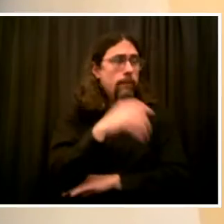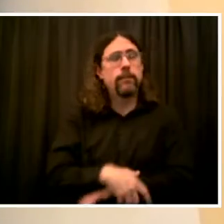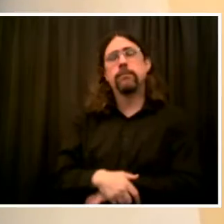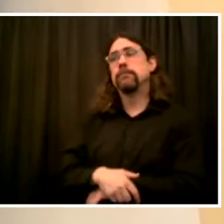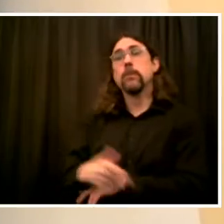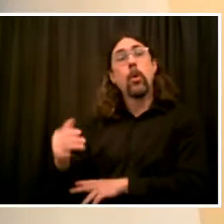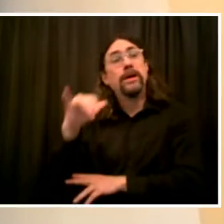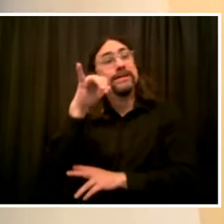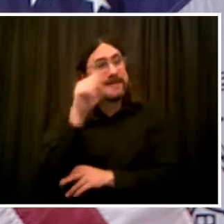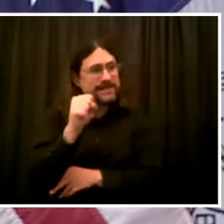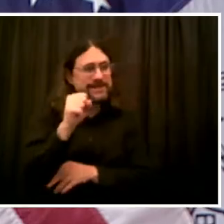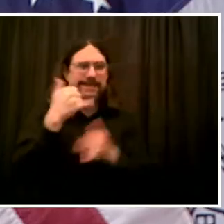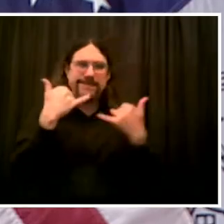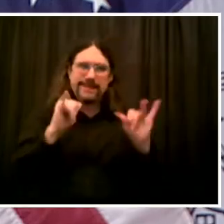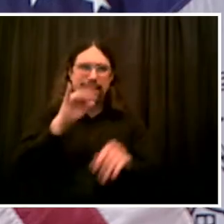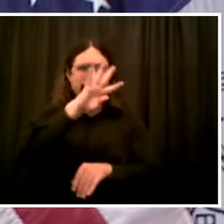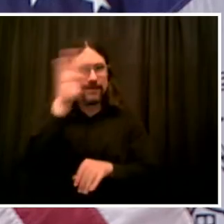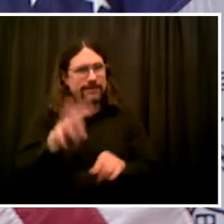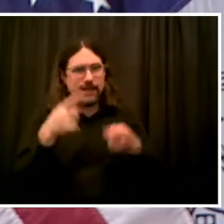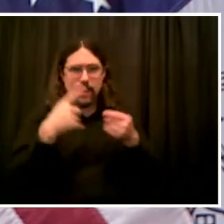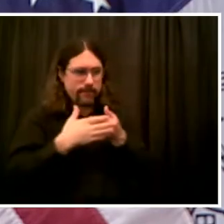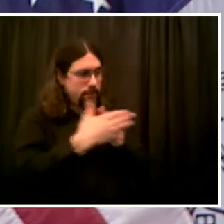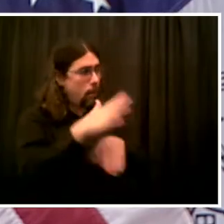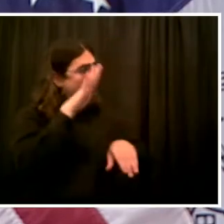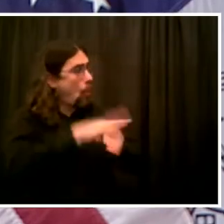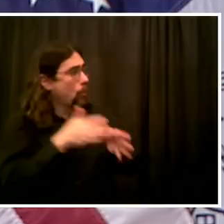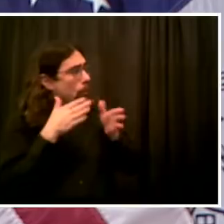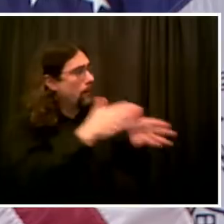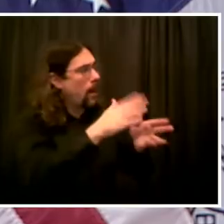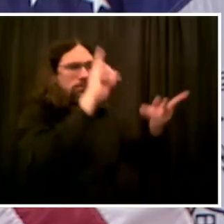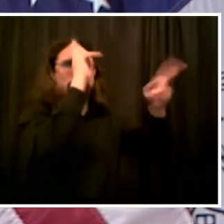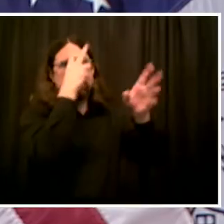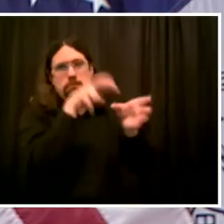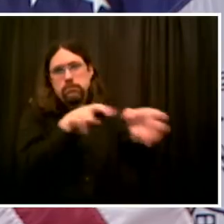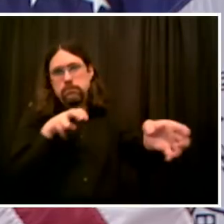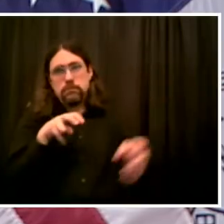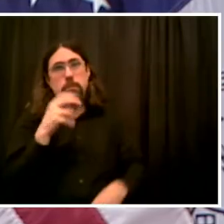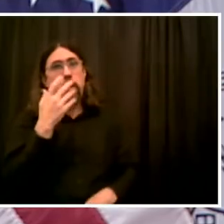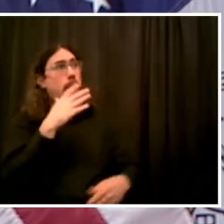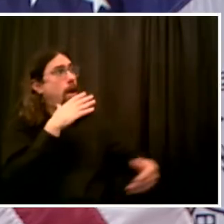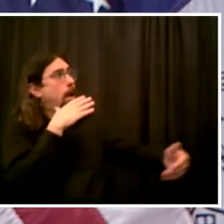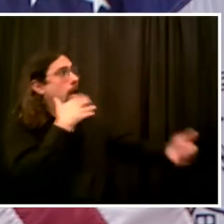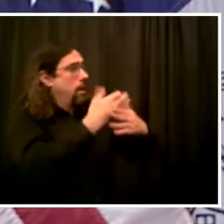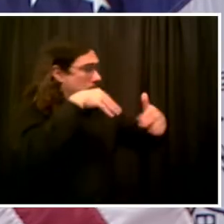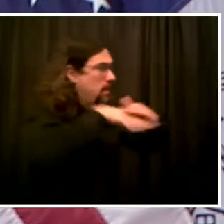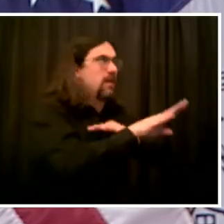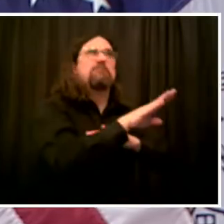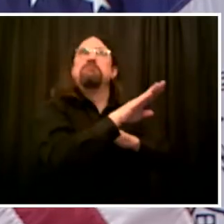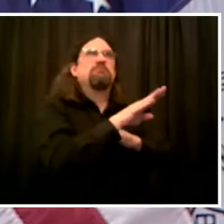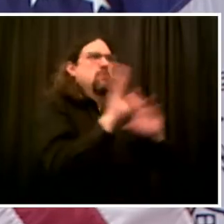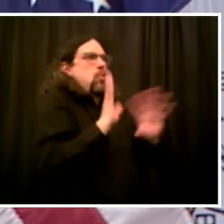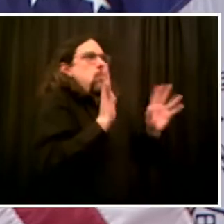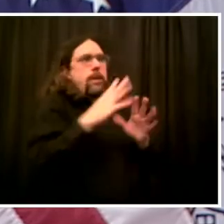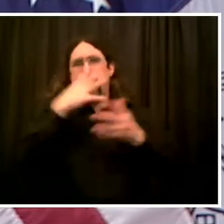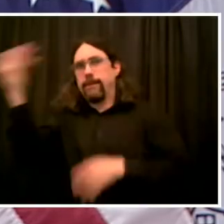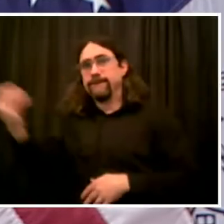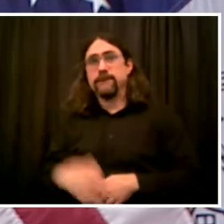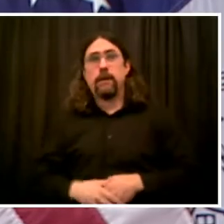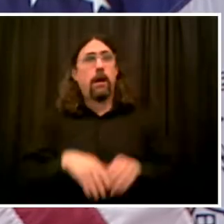TO COME OFF THE STREETS AND STAY OFF THE STREETS FOR THOSE 103